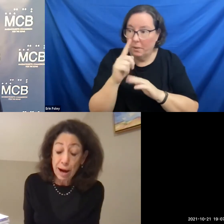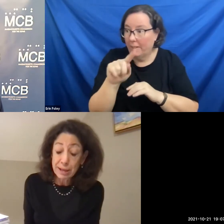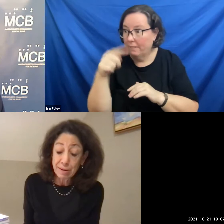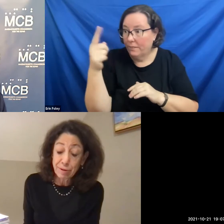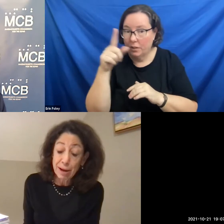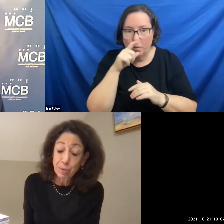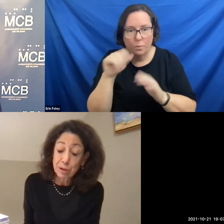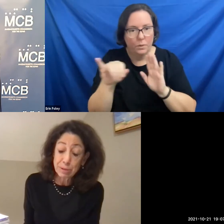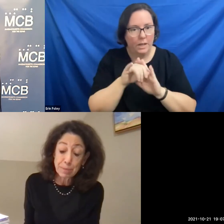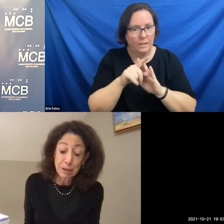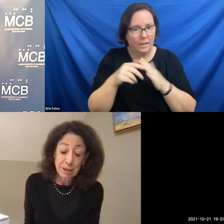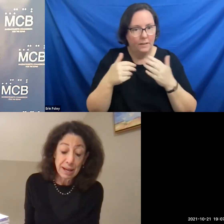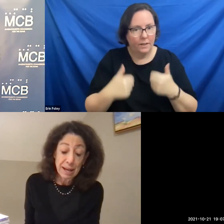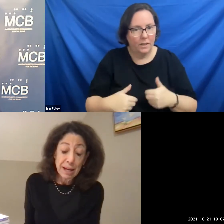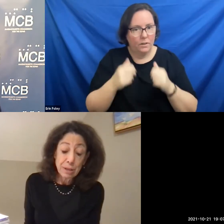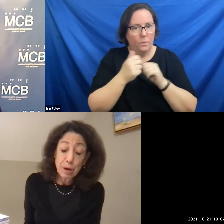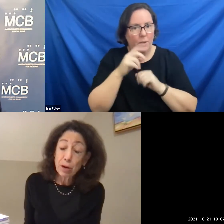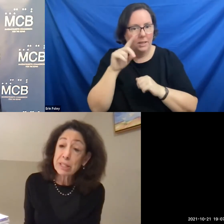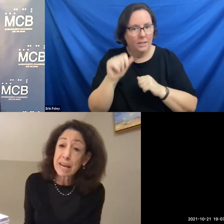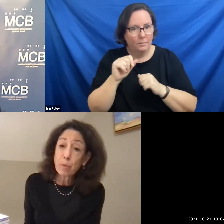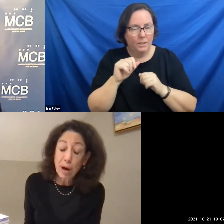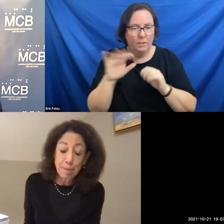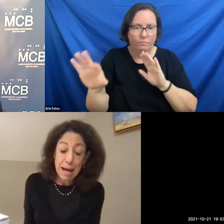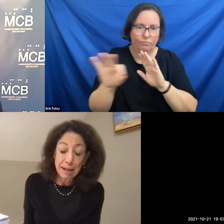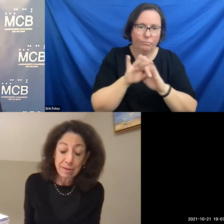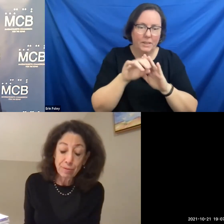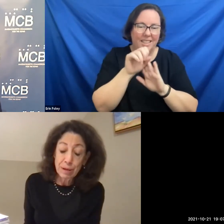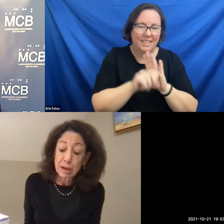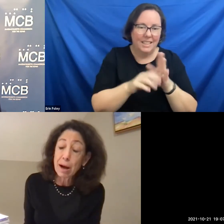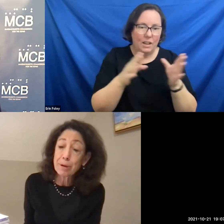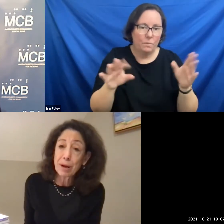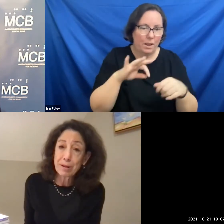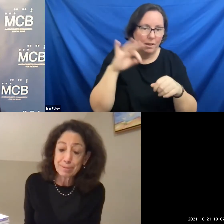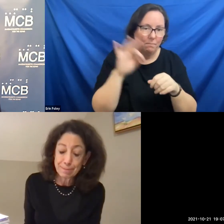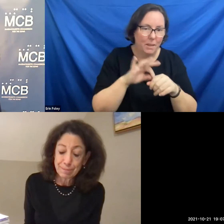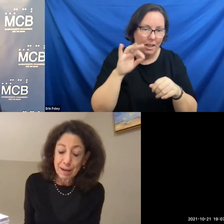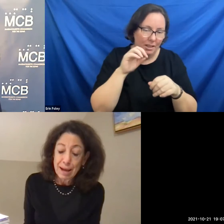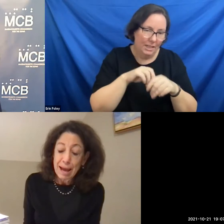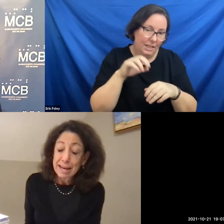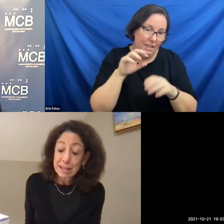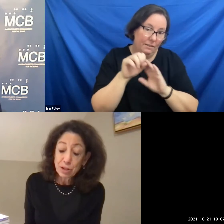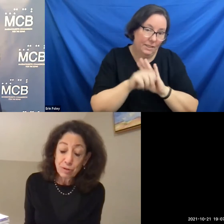identified with a disability to be on a statewide ballot in the commonwealth and he has served